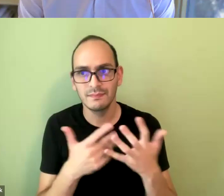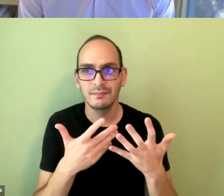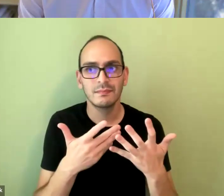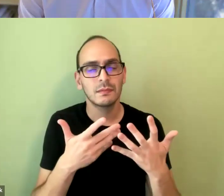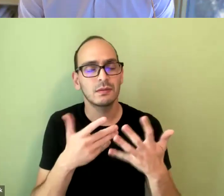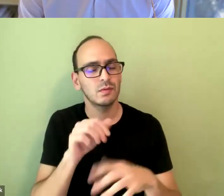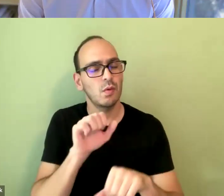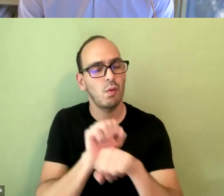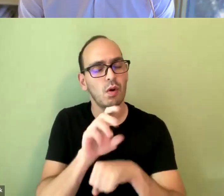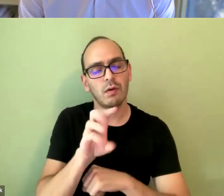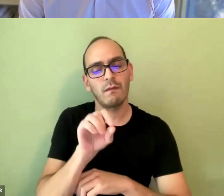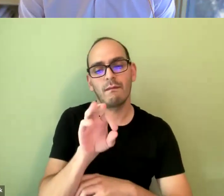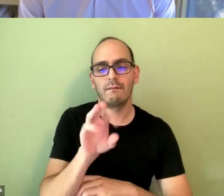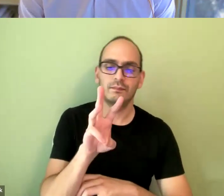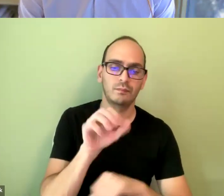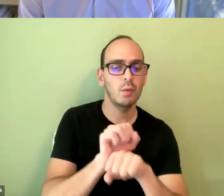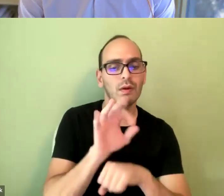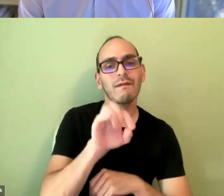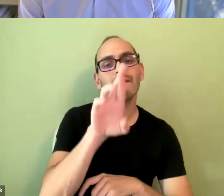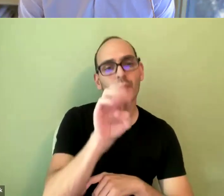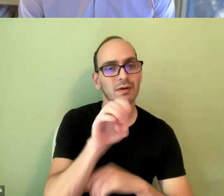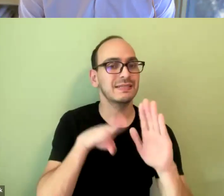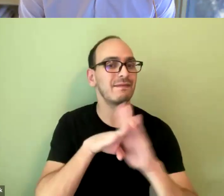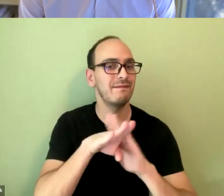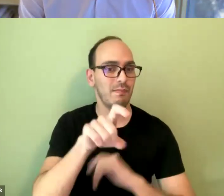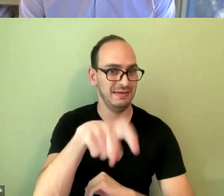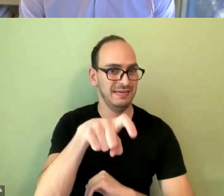workforce development need in this focus area.